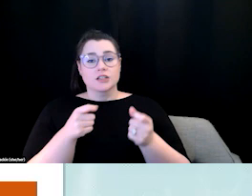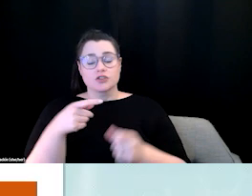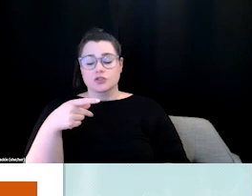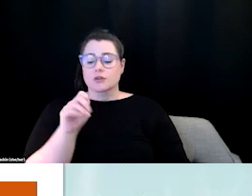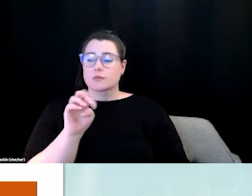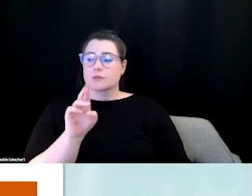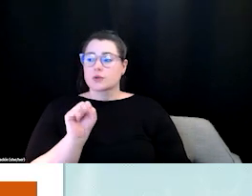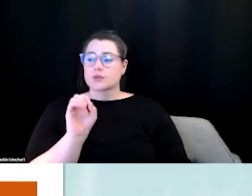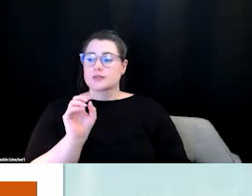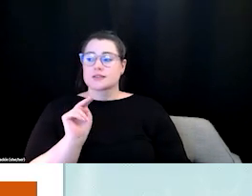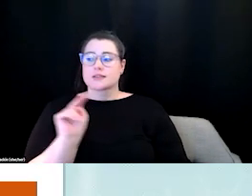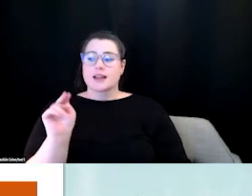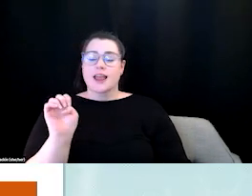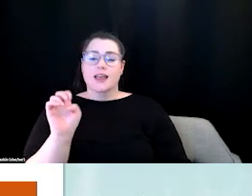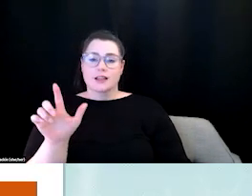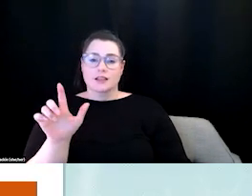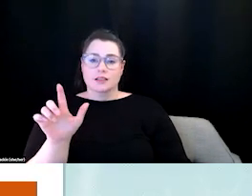There's three types of people you can add to your proposal.